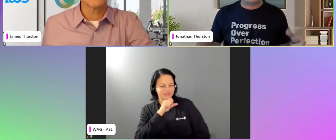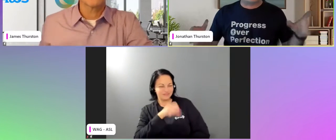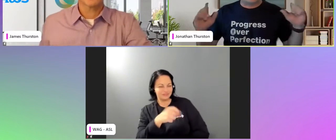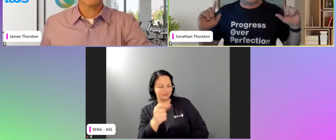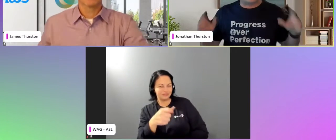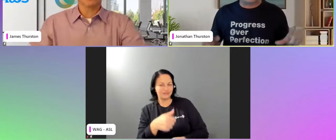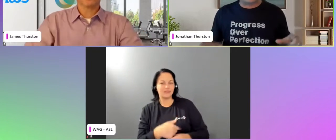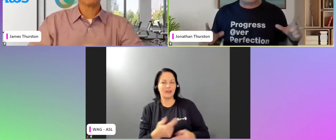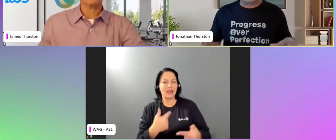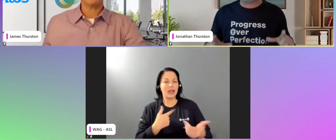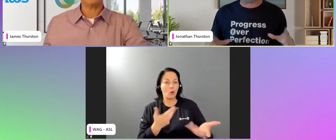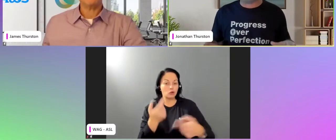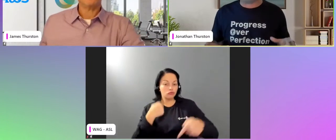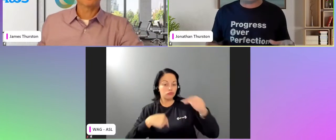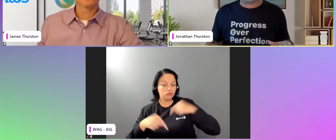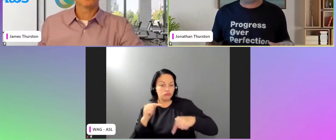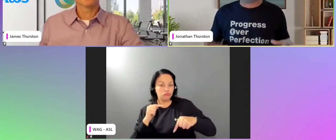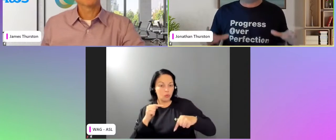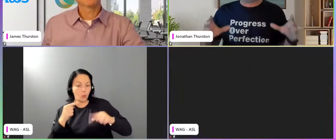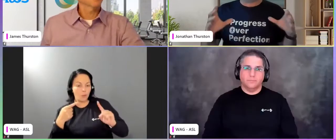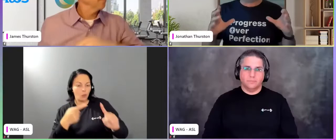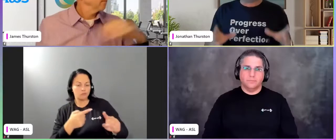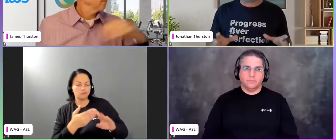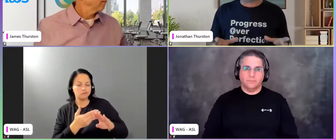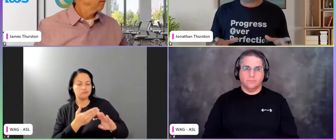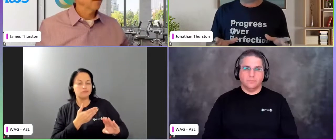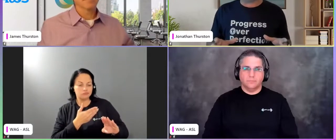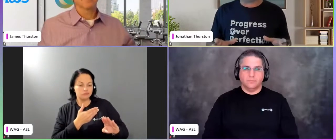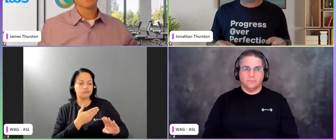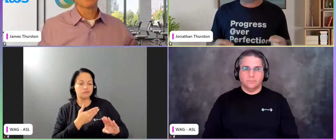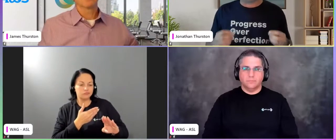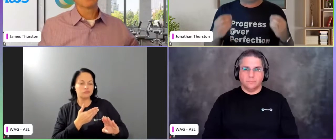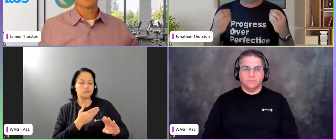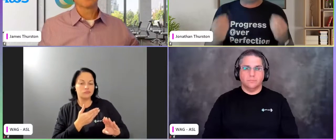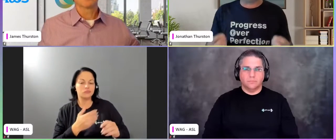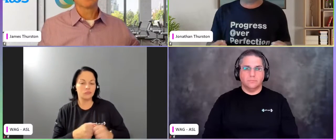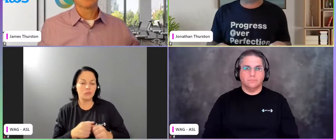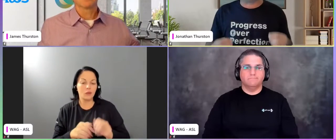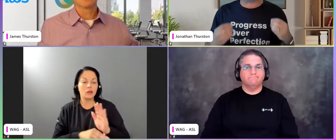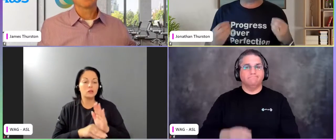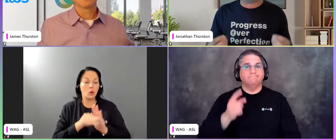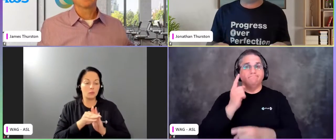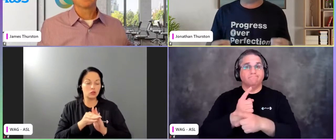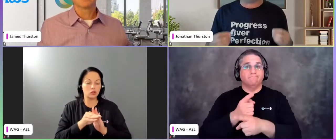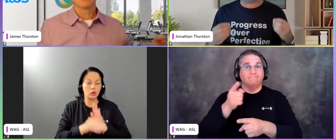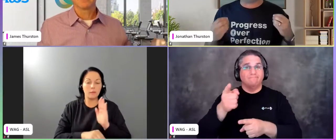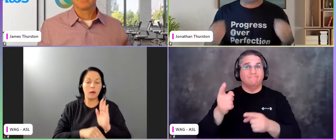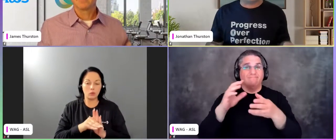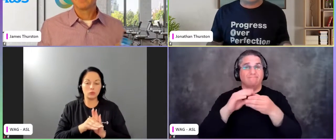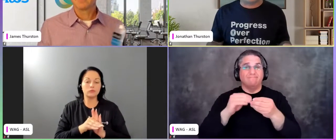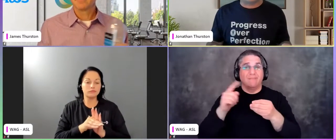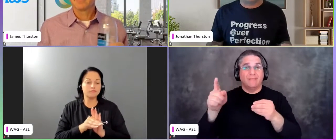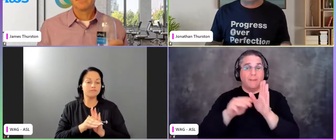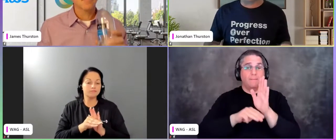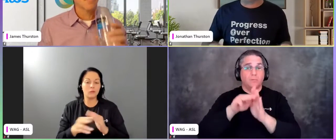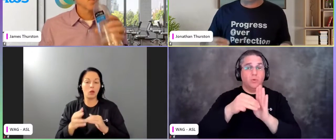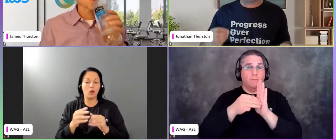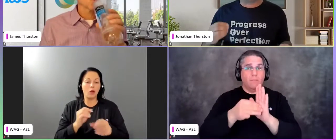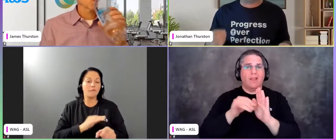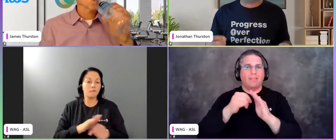of what accessibility and inclusion maturity model might focus on qac? [JONATHAN] I would love to